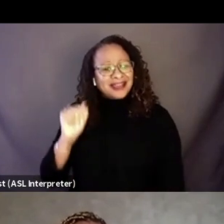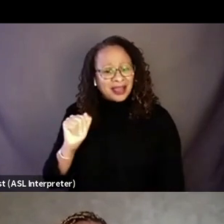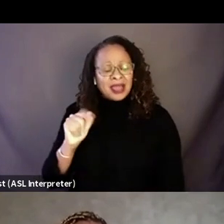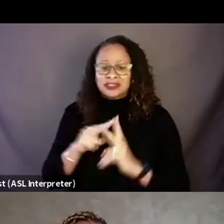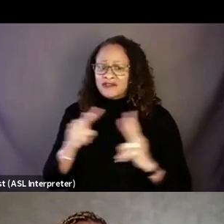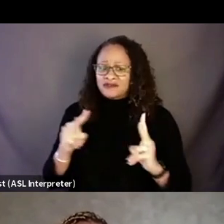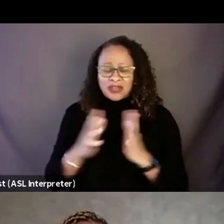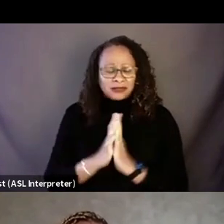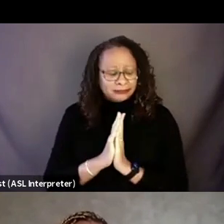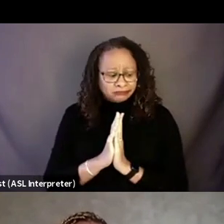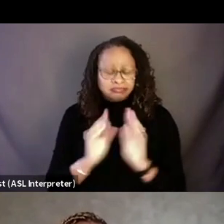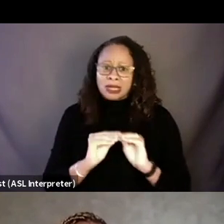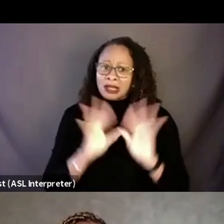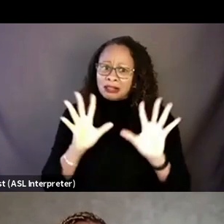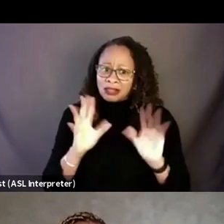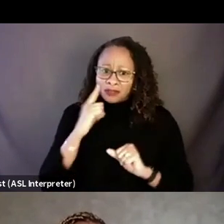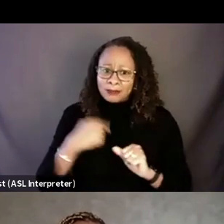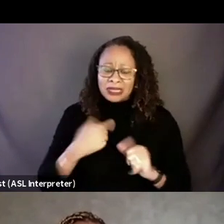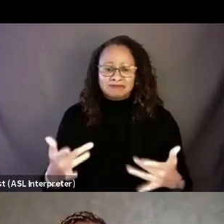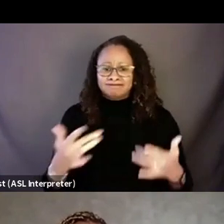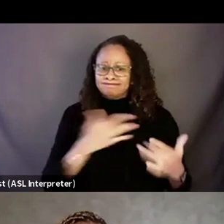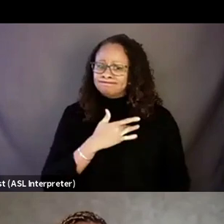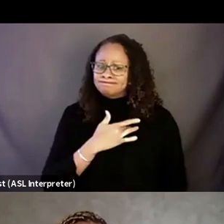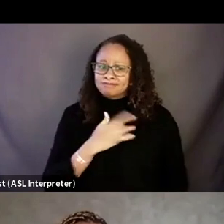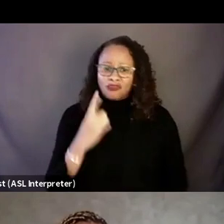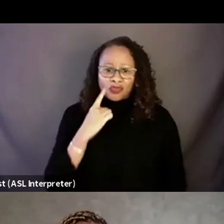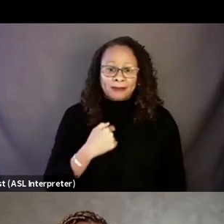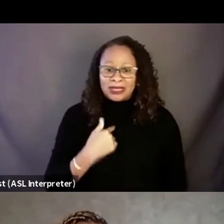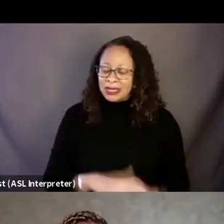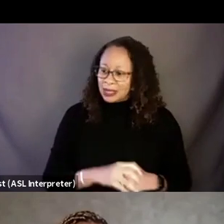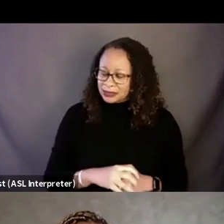and I was so touched that you, you had lent your life